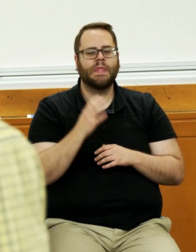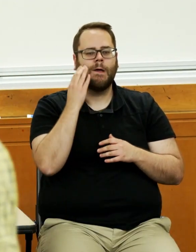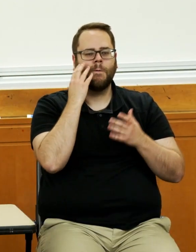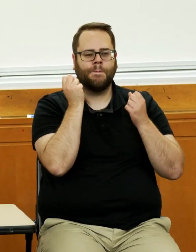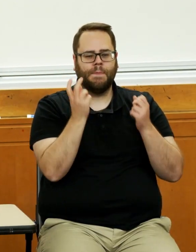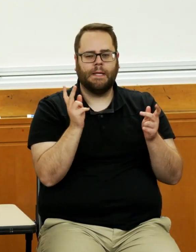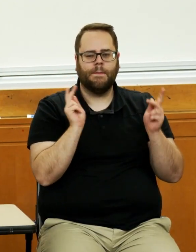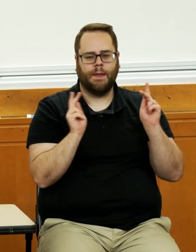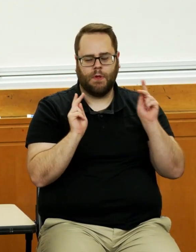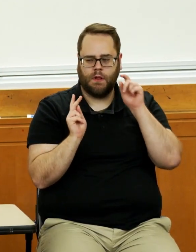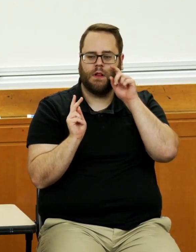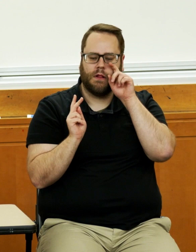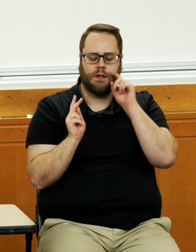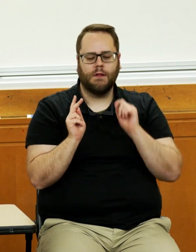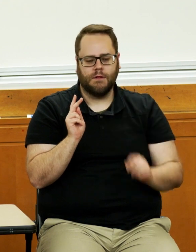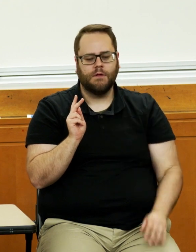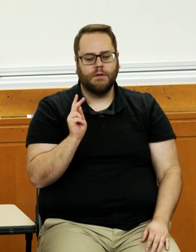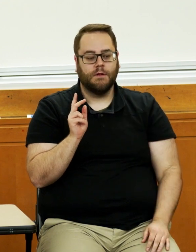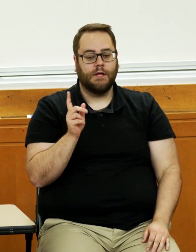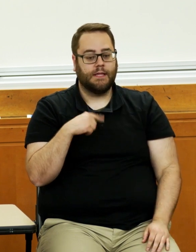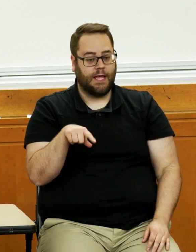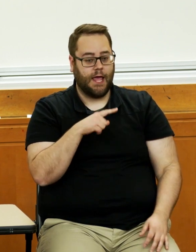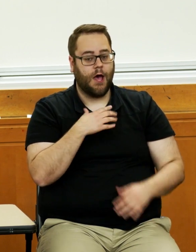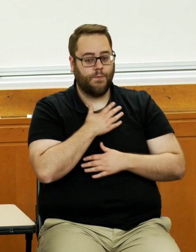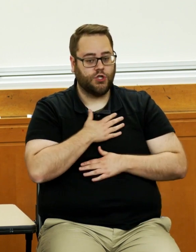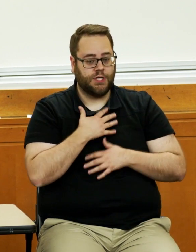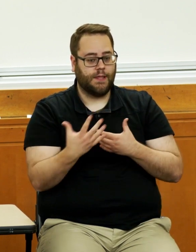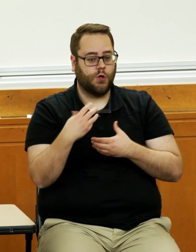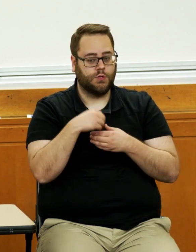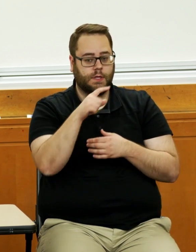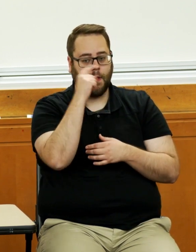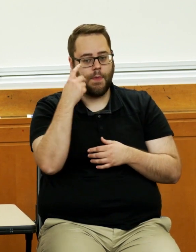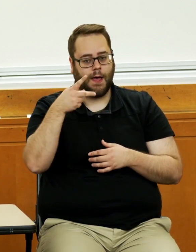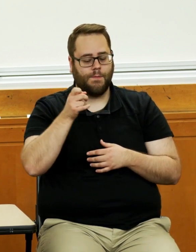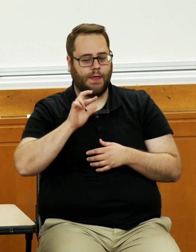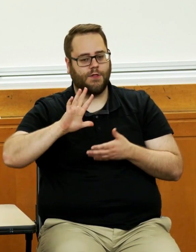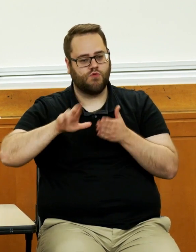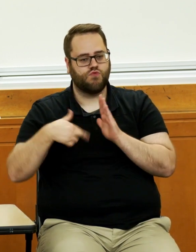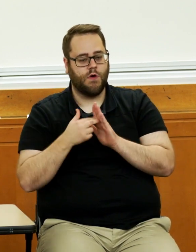people who, while they appreciated the inclusion of The Black Panther's role in the 504 sit-ins,